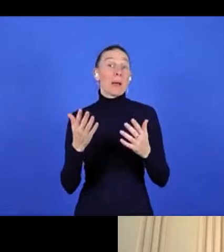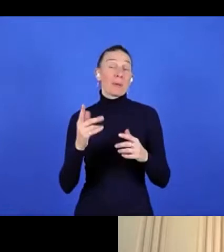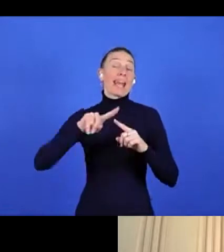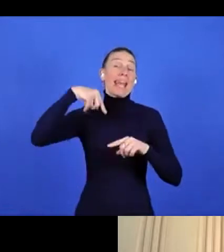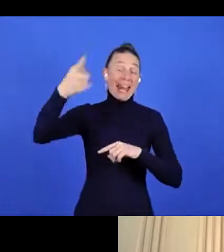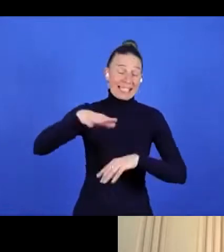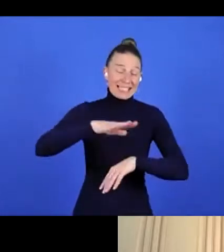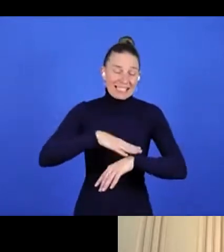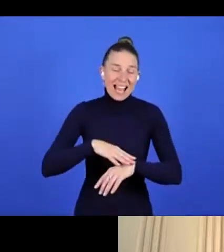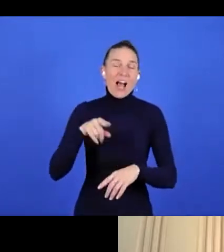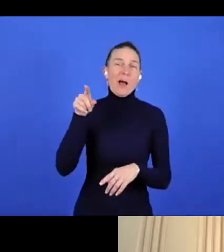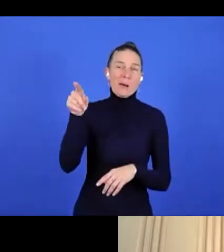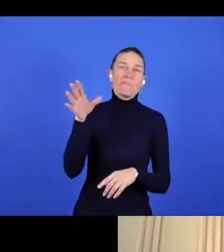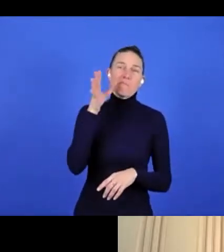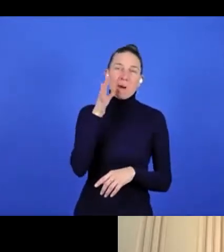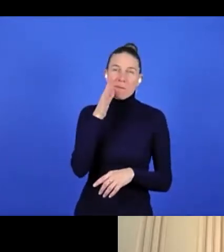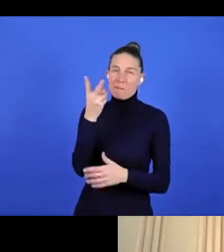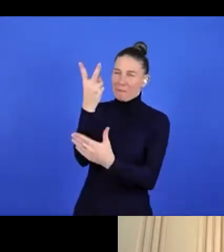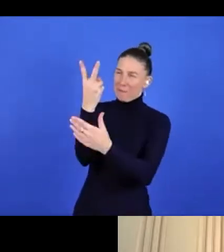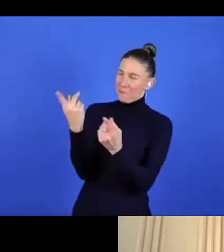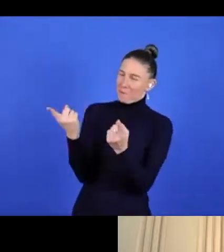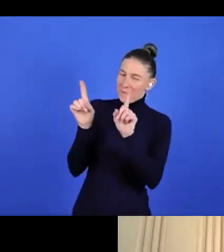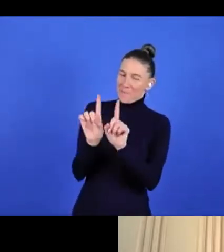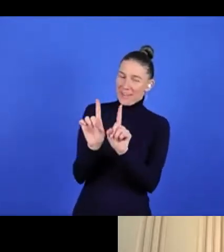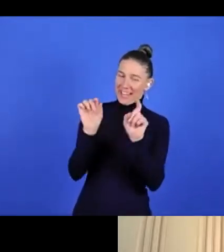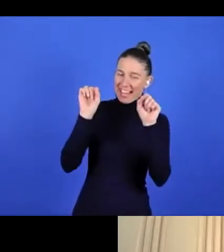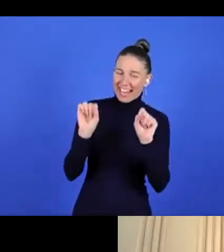to you, maybe next time even your mother can say a few